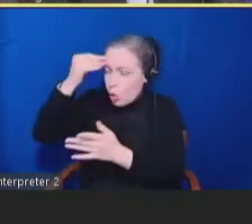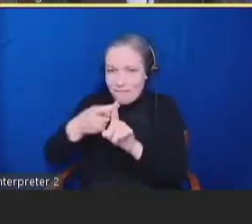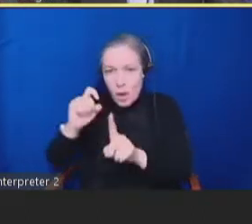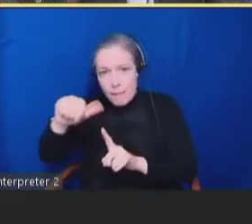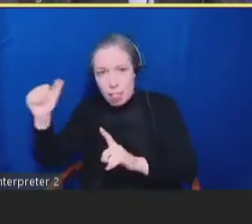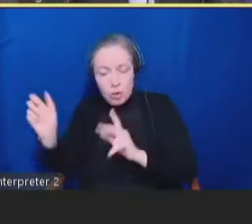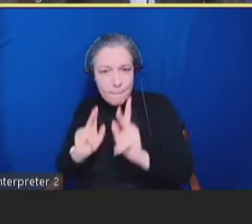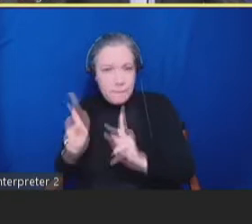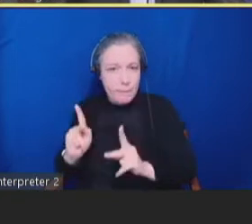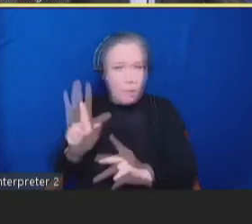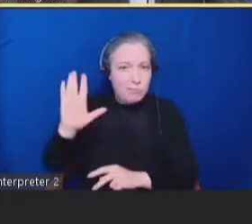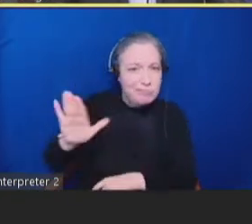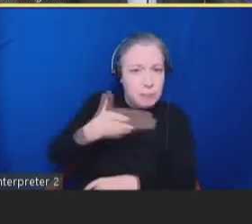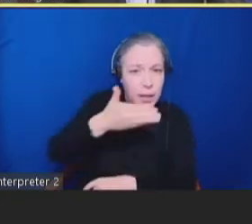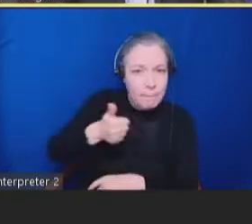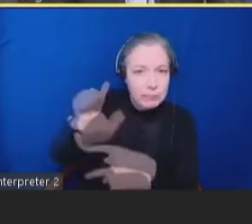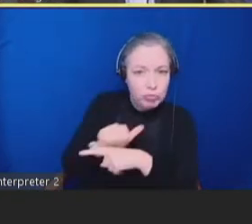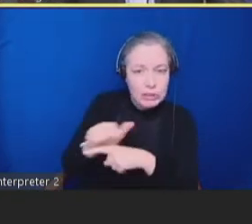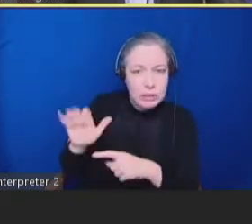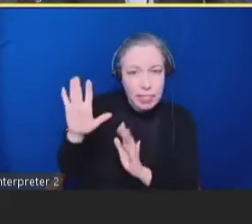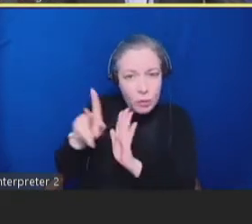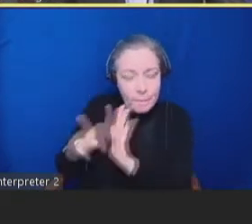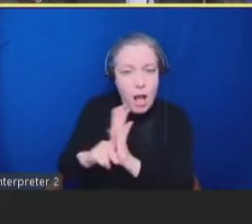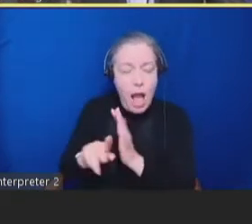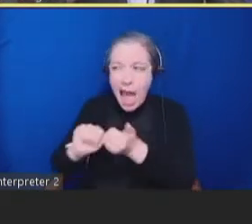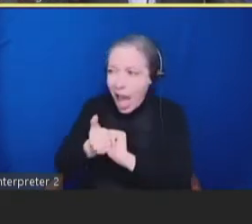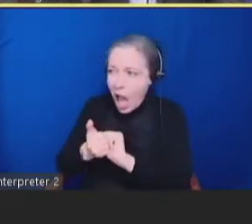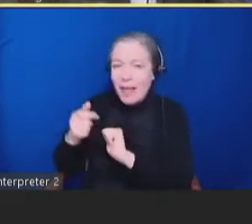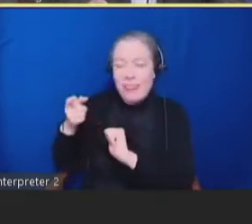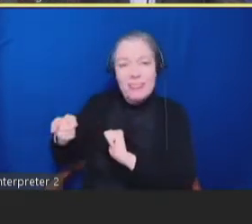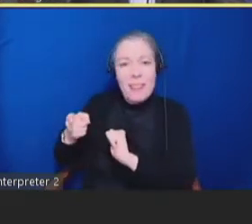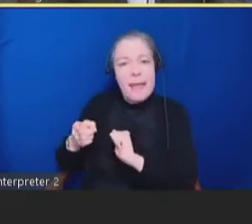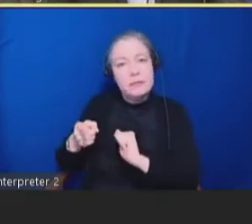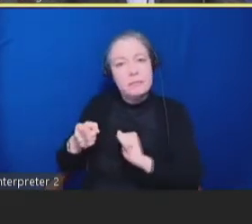but how they've actually sold those policies to other stakeholders within health and outside of